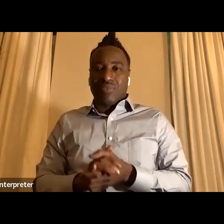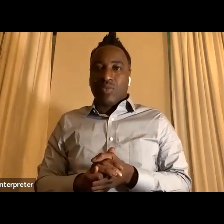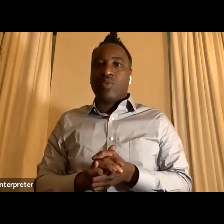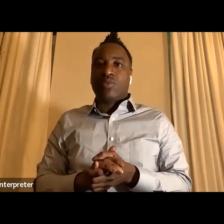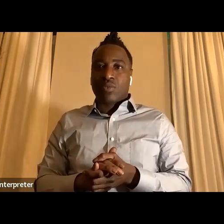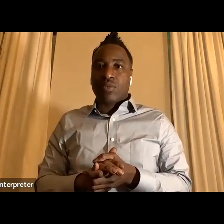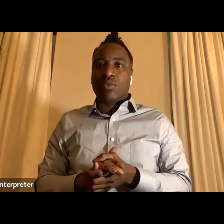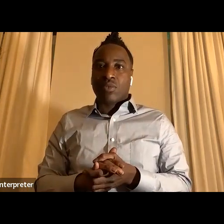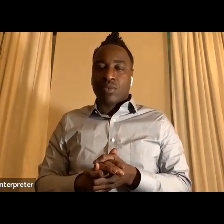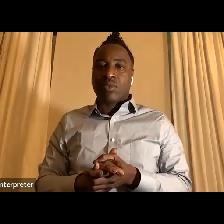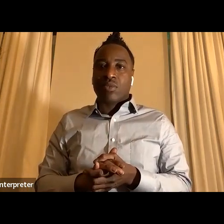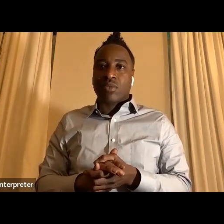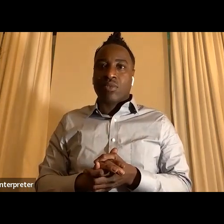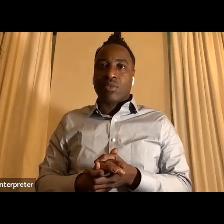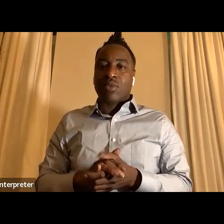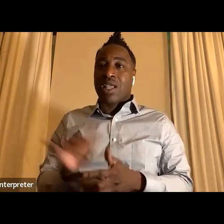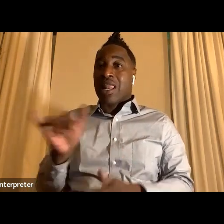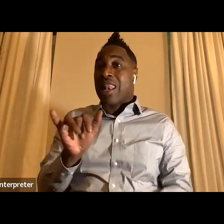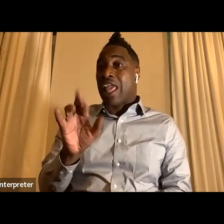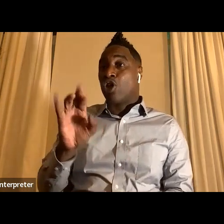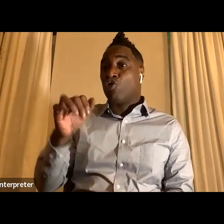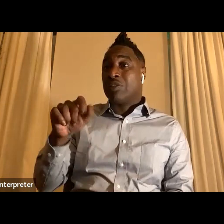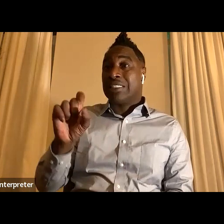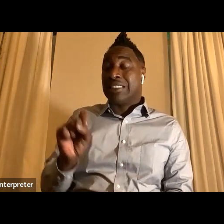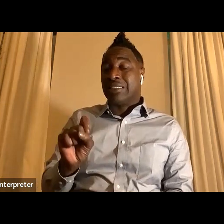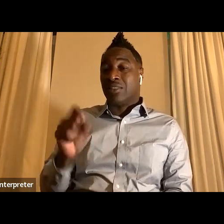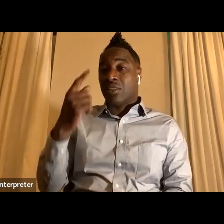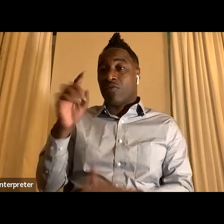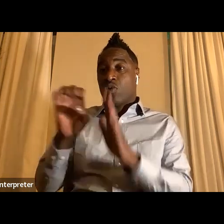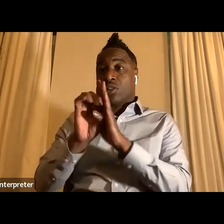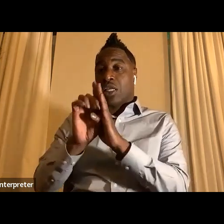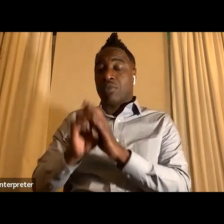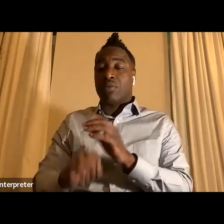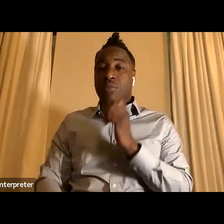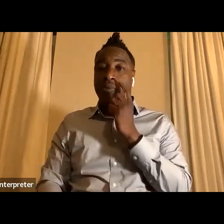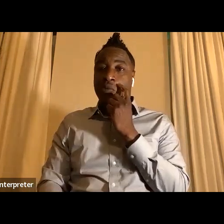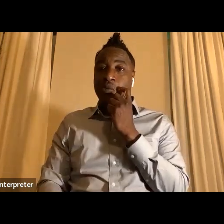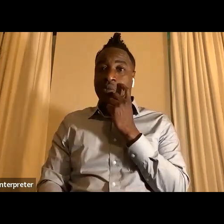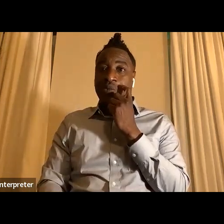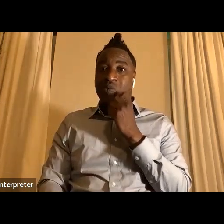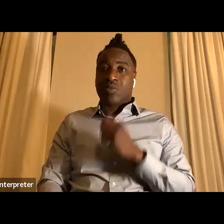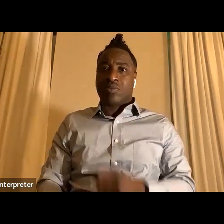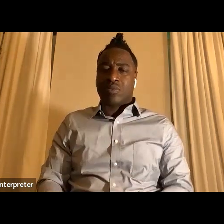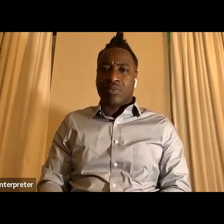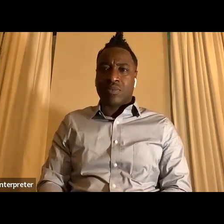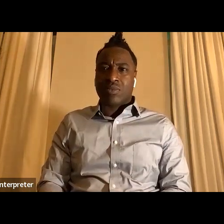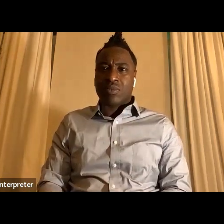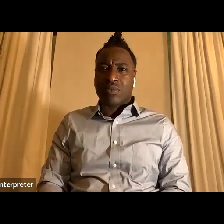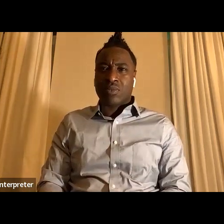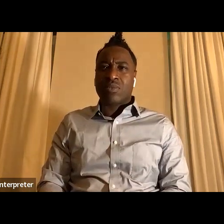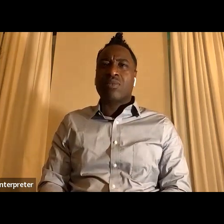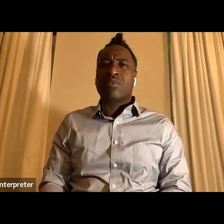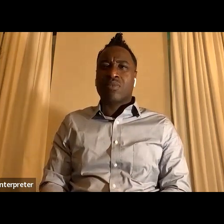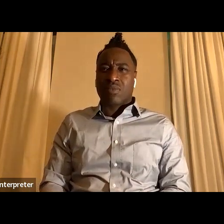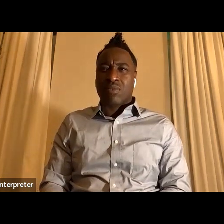the receipts as well. Where I wasn't making the work and thinking about all these themes at the same time.